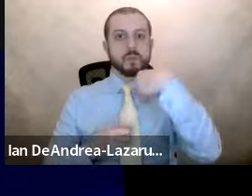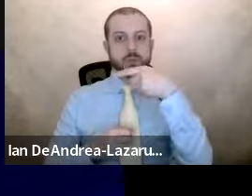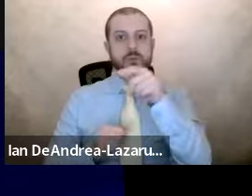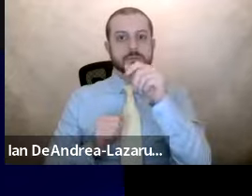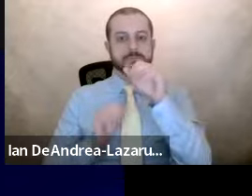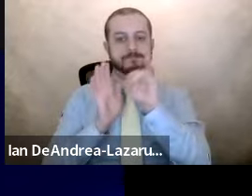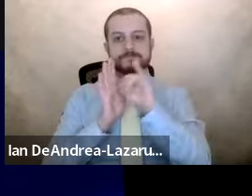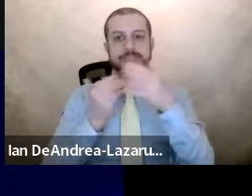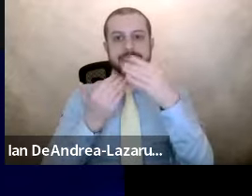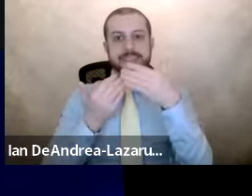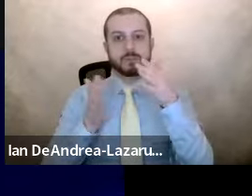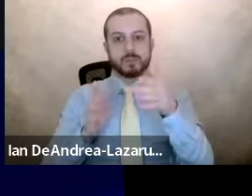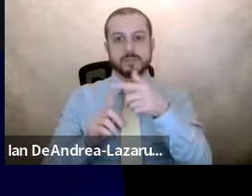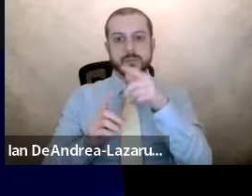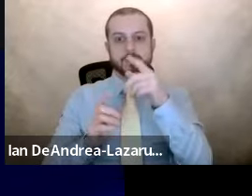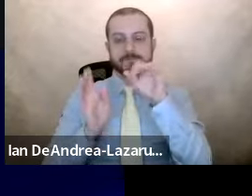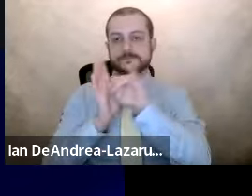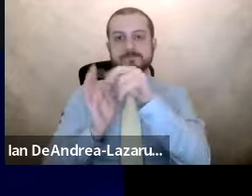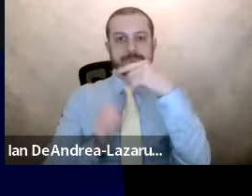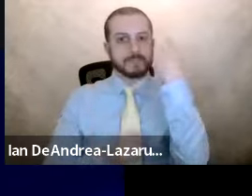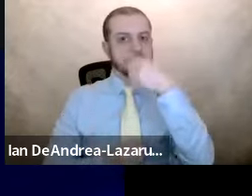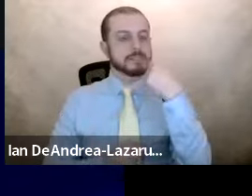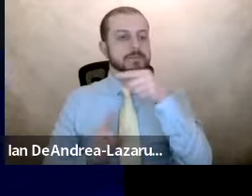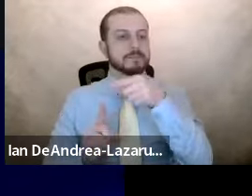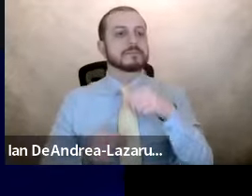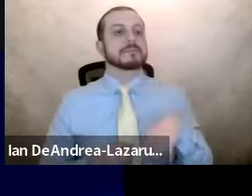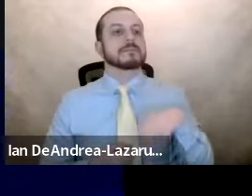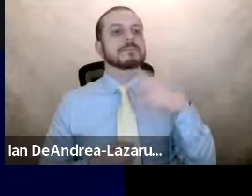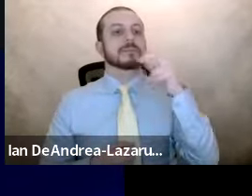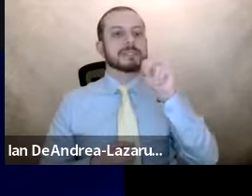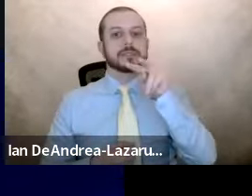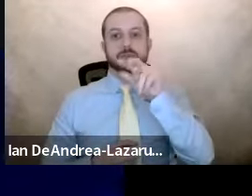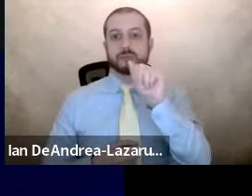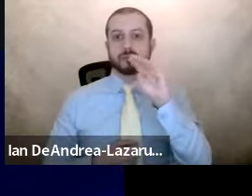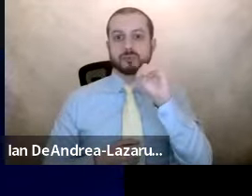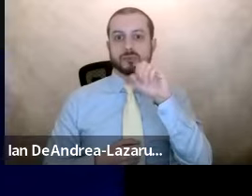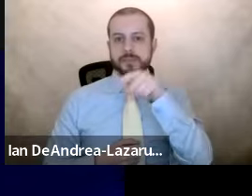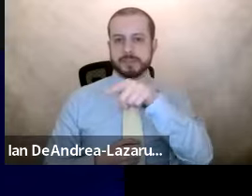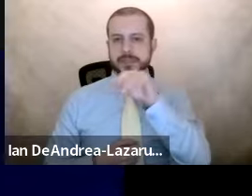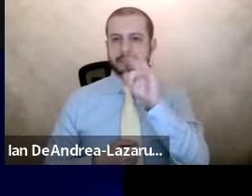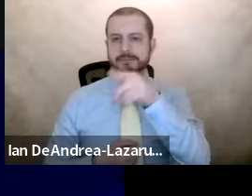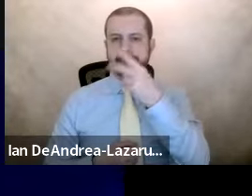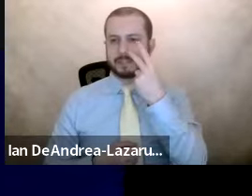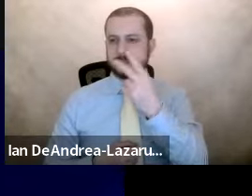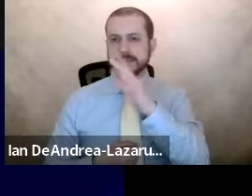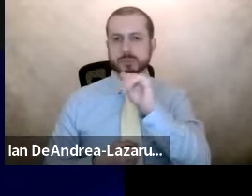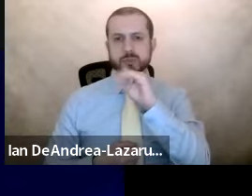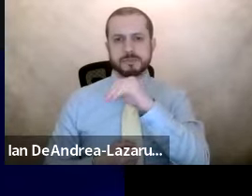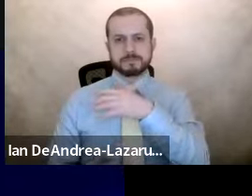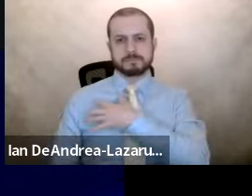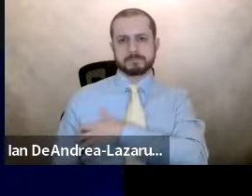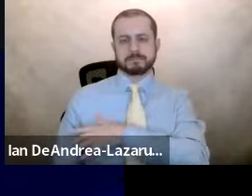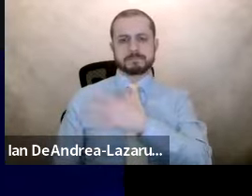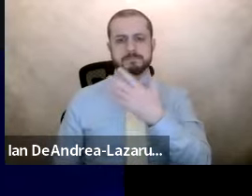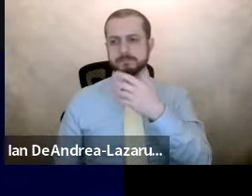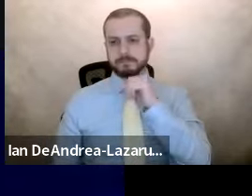When you ask someone who's having a stroke to smile, you may notice that they smile, but only on one side of the face.